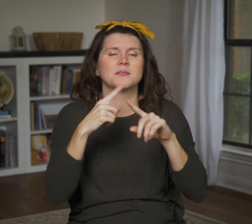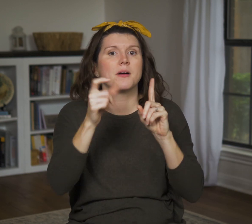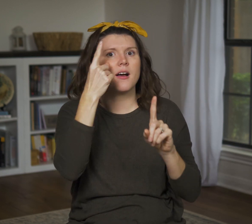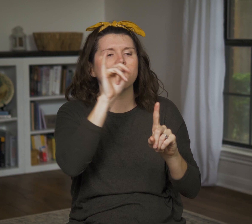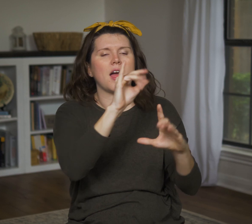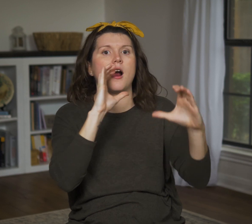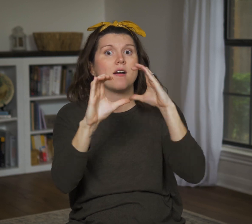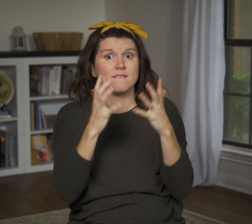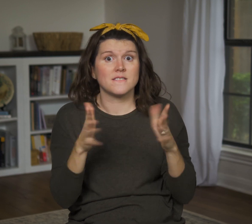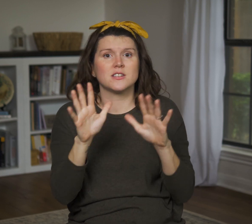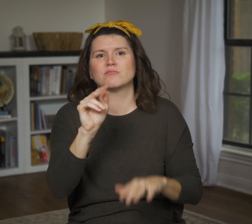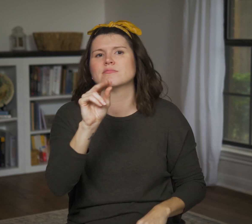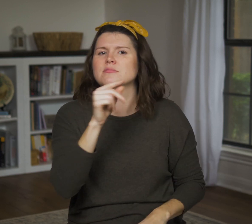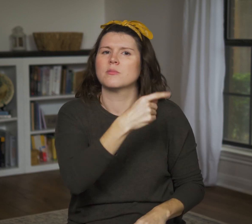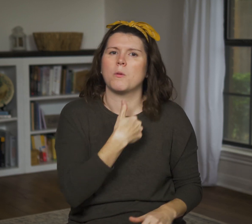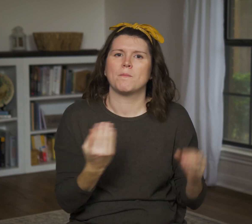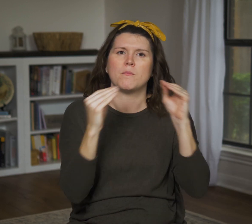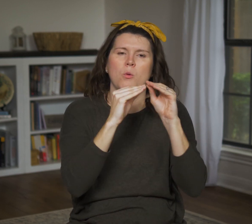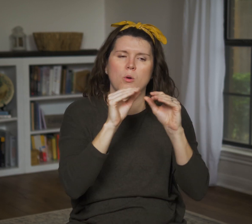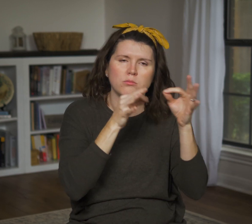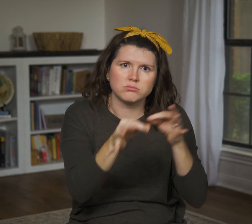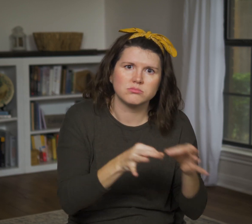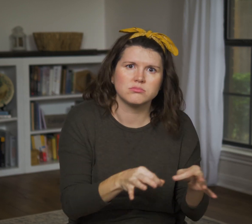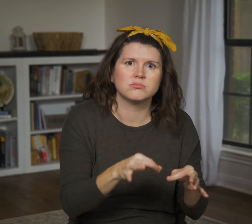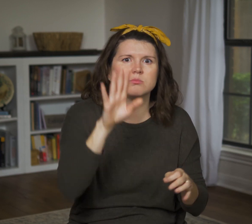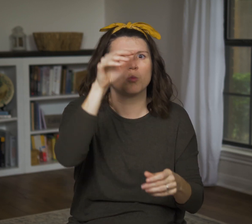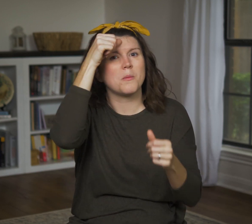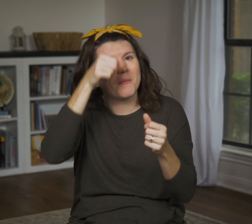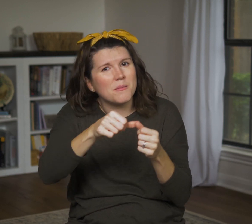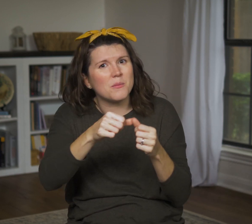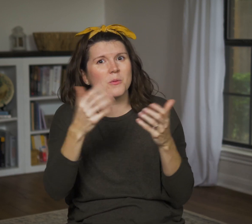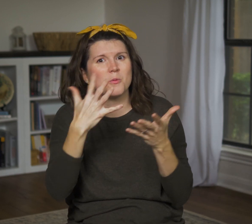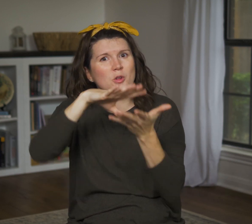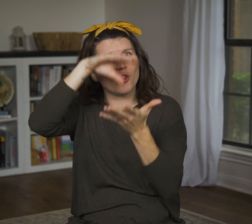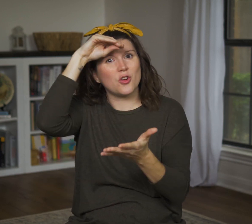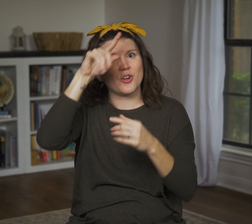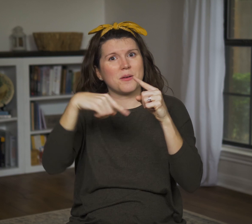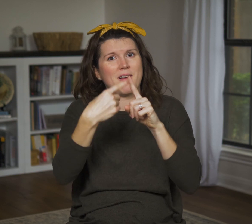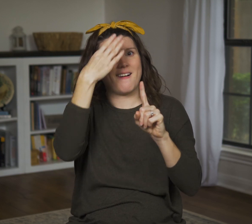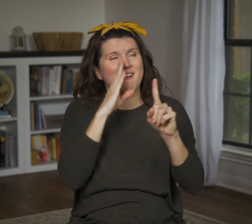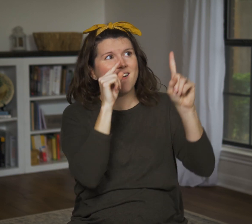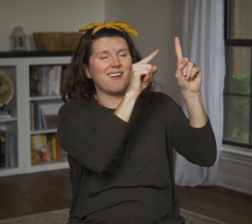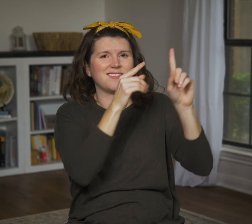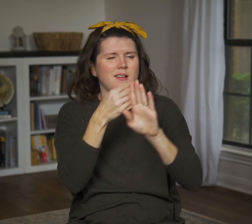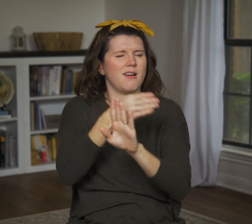but this conversation isn’t over yet, and we have to remember what we’ve learned about God